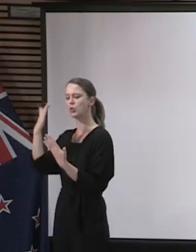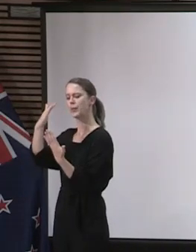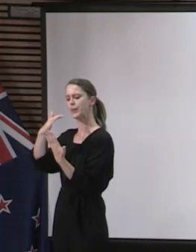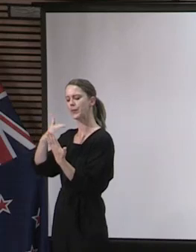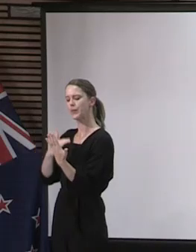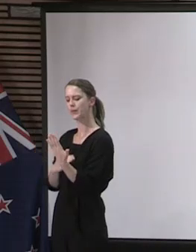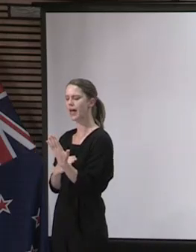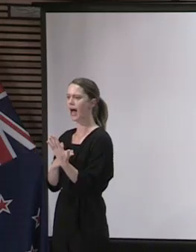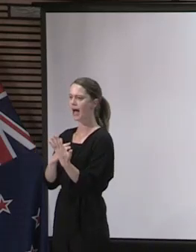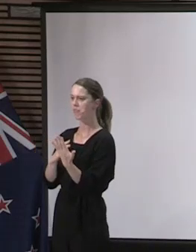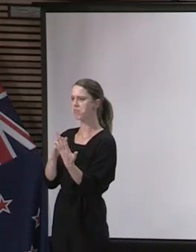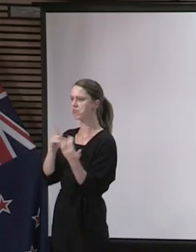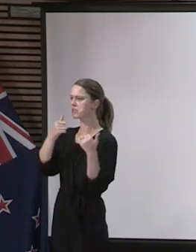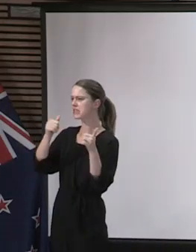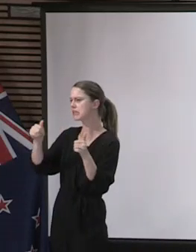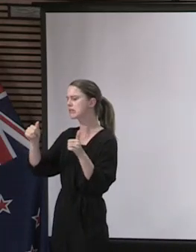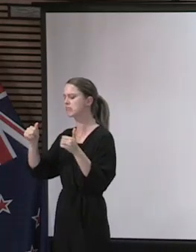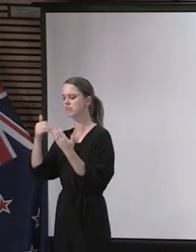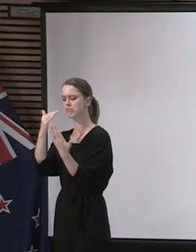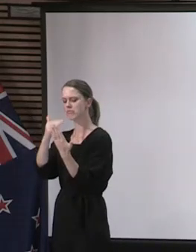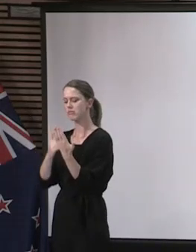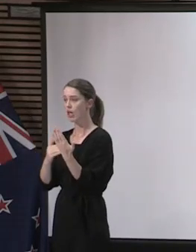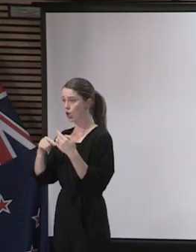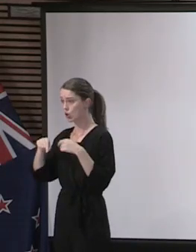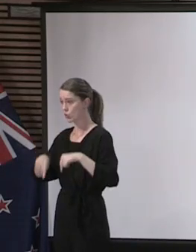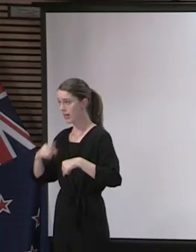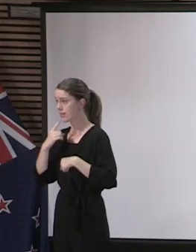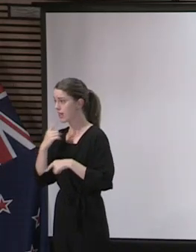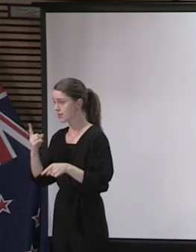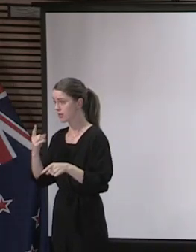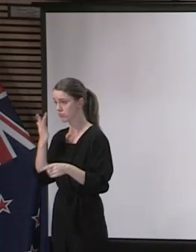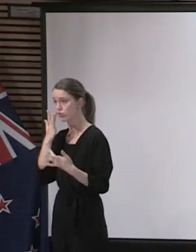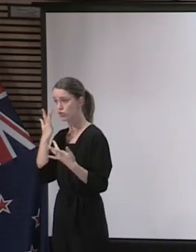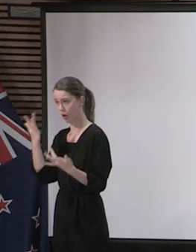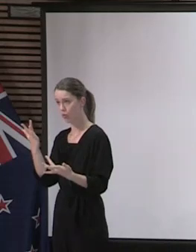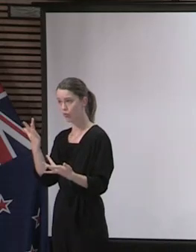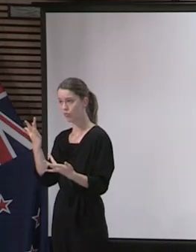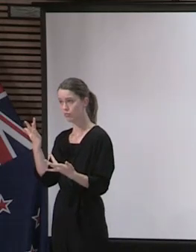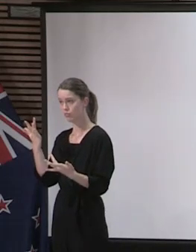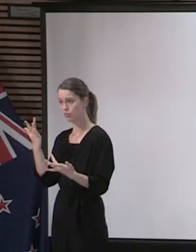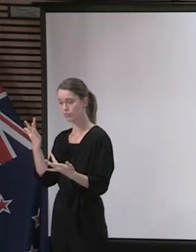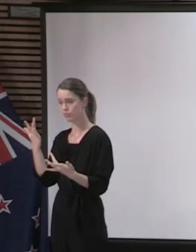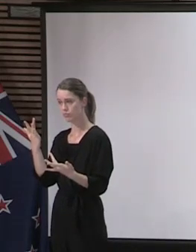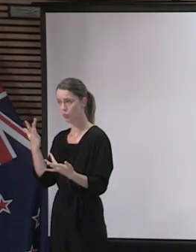processes and I outlined in the beginning our current take on how they were operating. You will see from